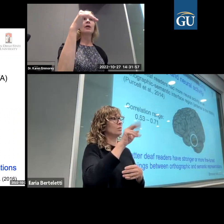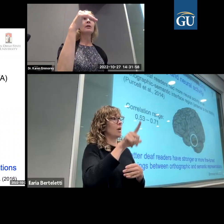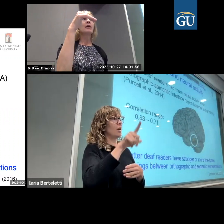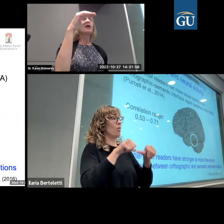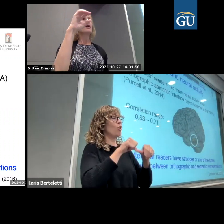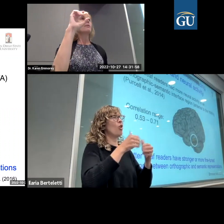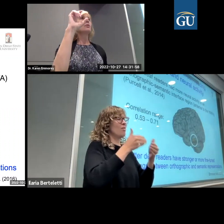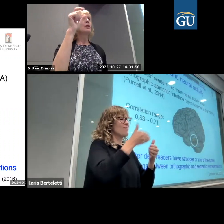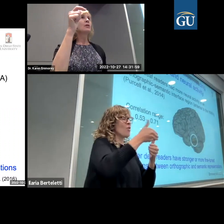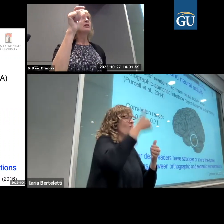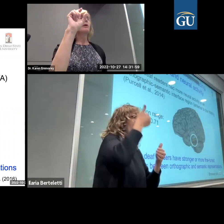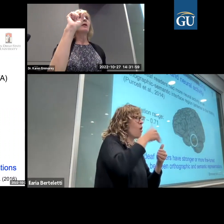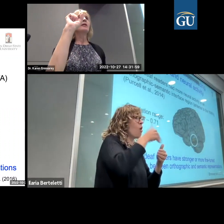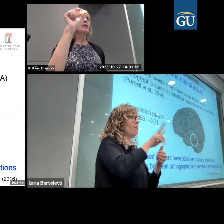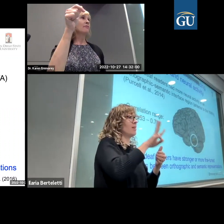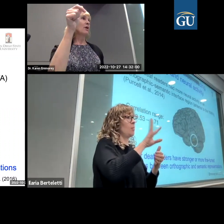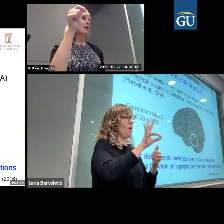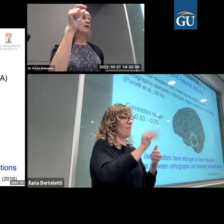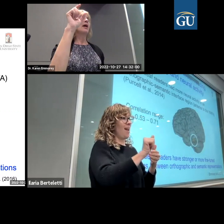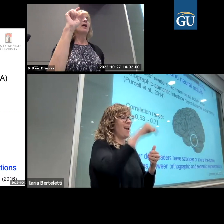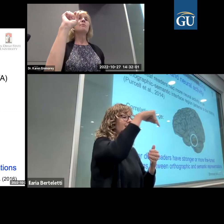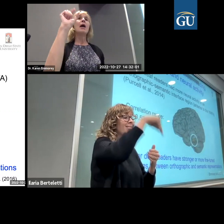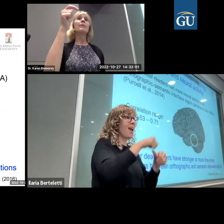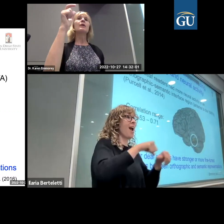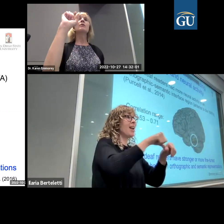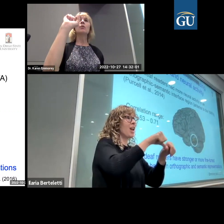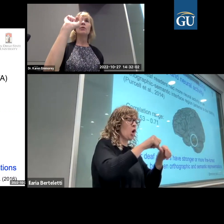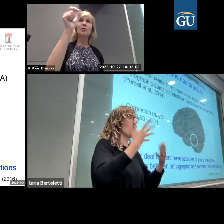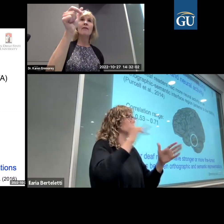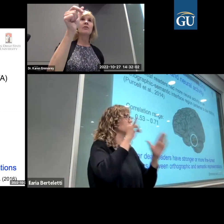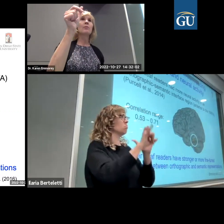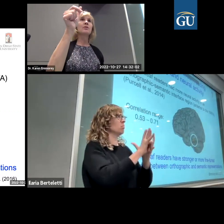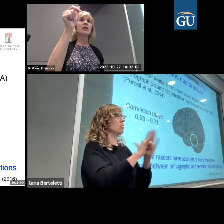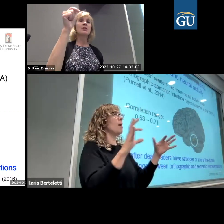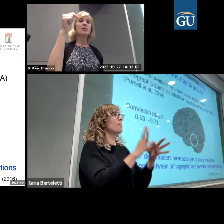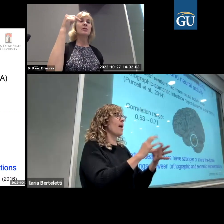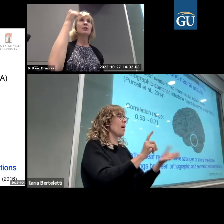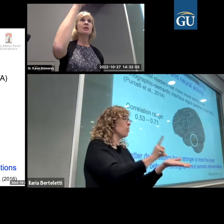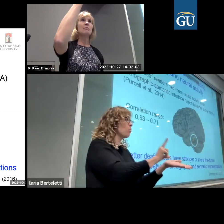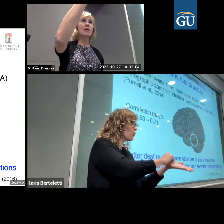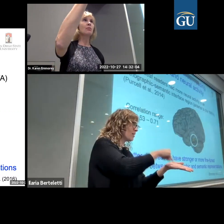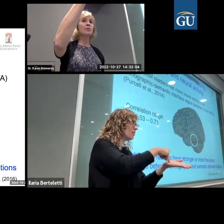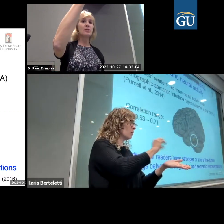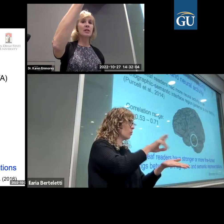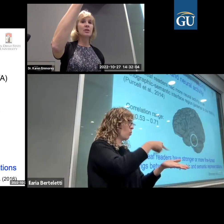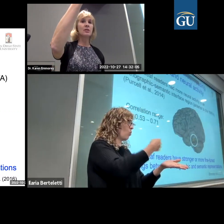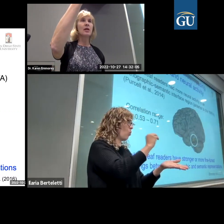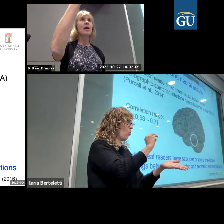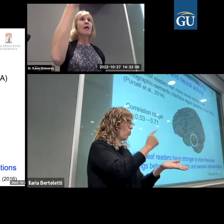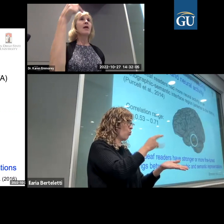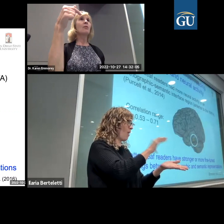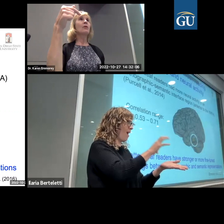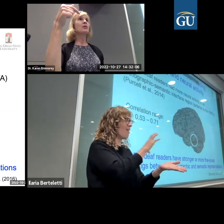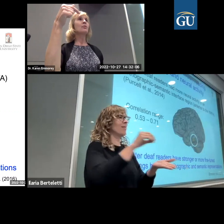either more consistently or more robustly activated by the skilled readers compared to the hearing meters. I mean sorry from here to the less skilled readers.